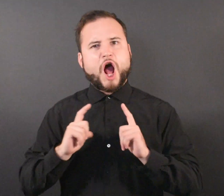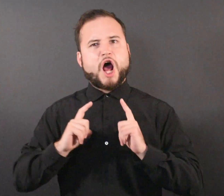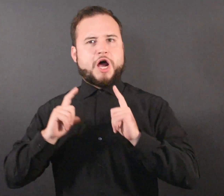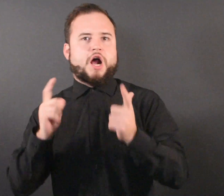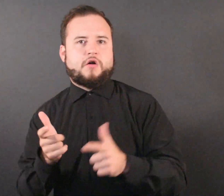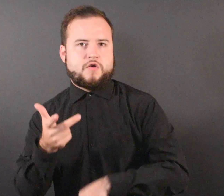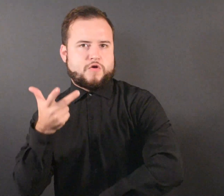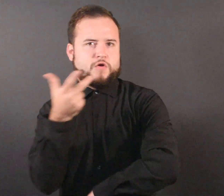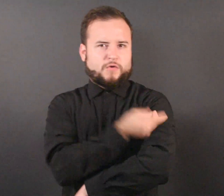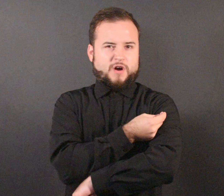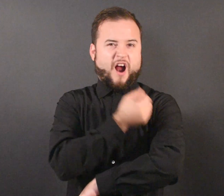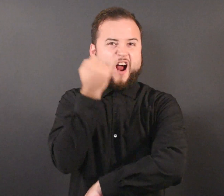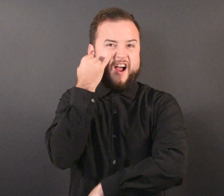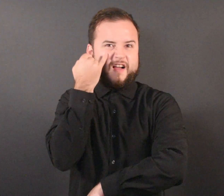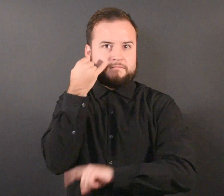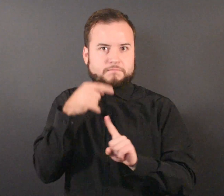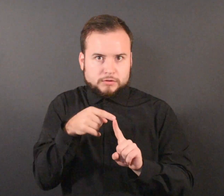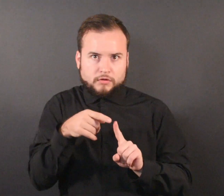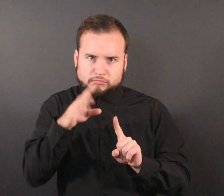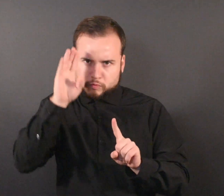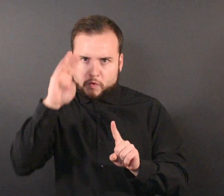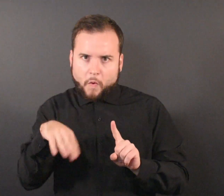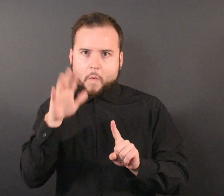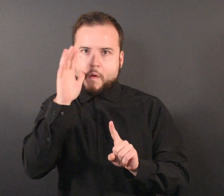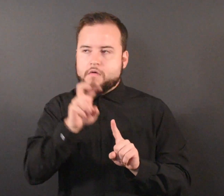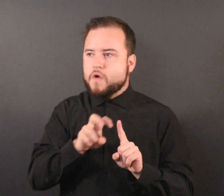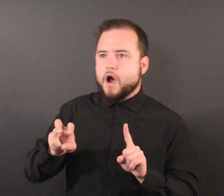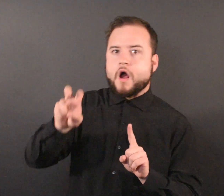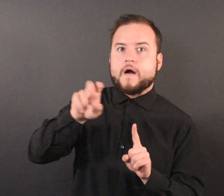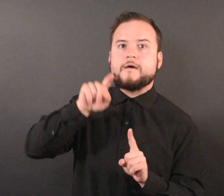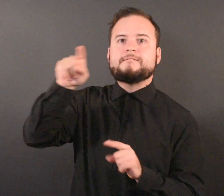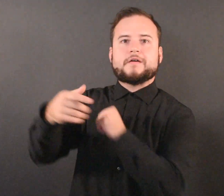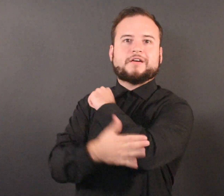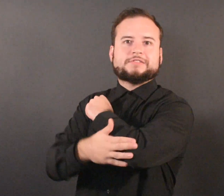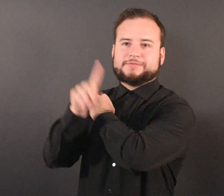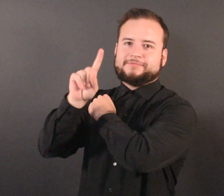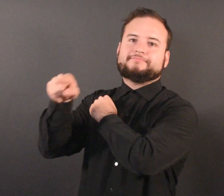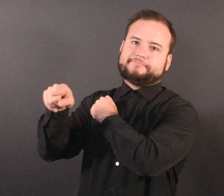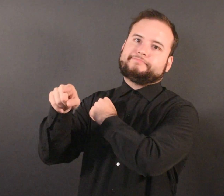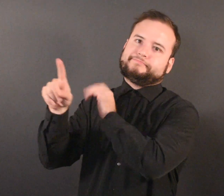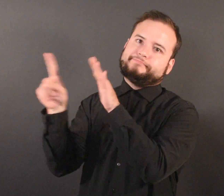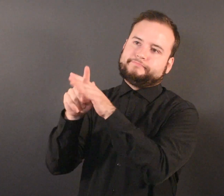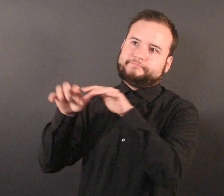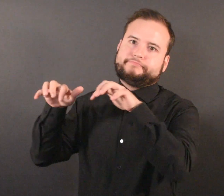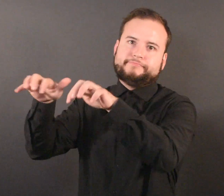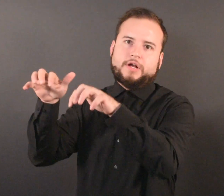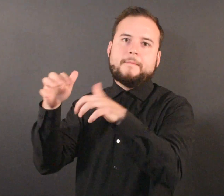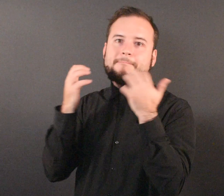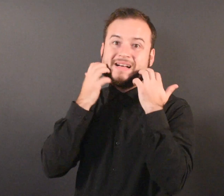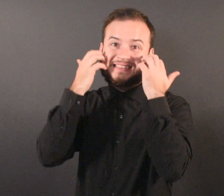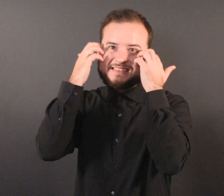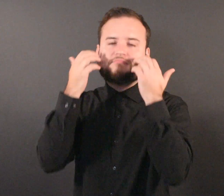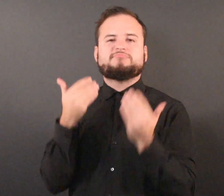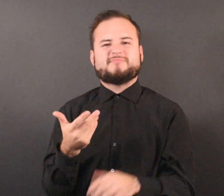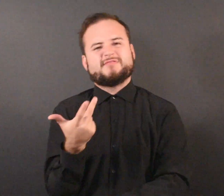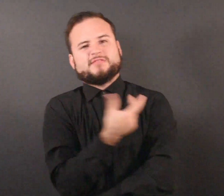if they are traveling to a country where measles is common. For all ages,